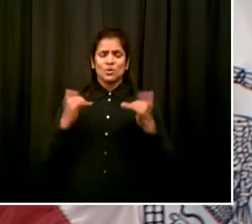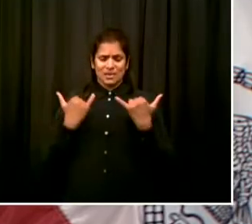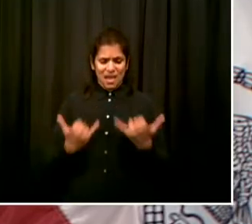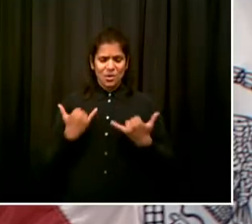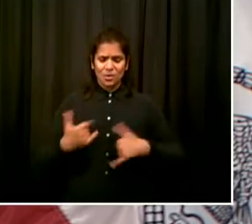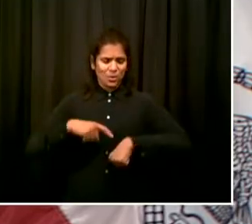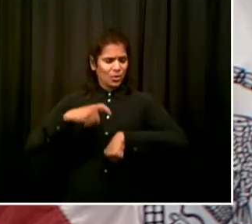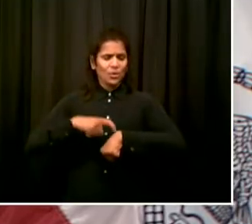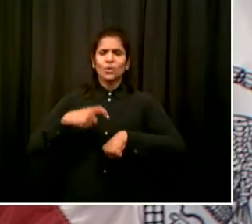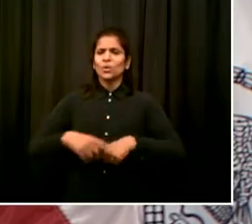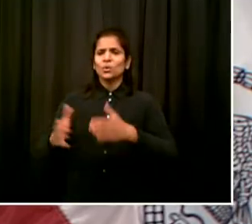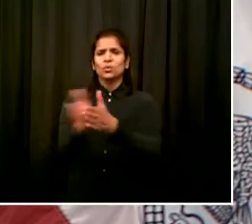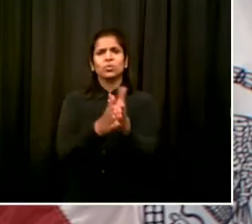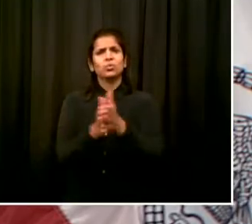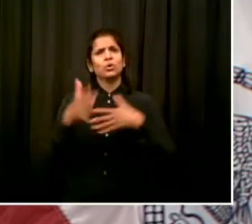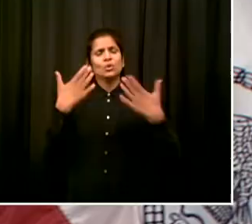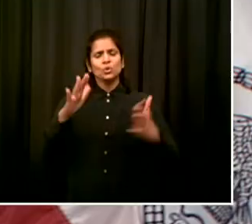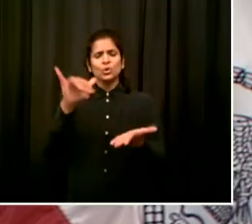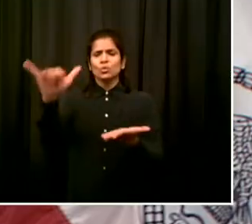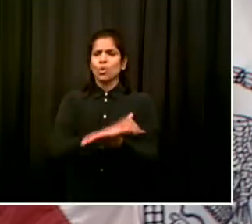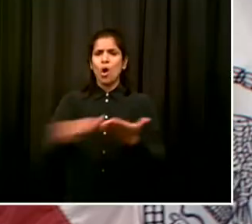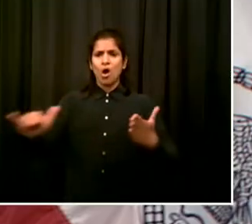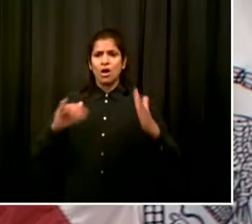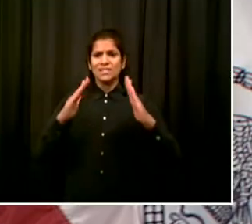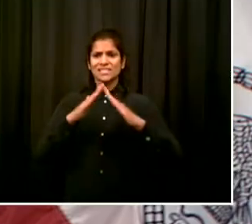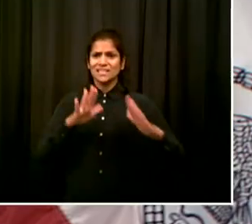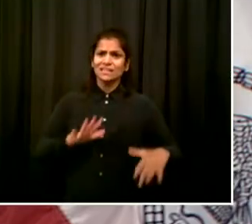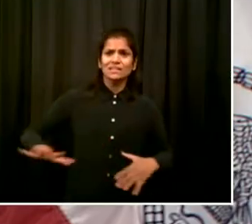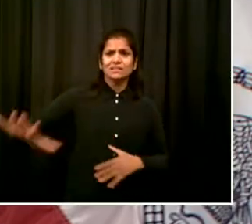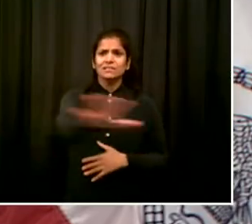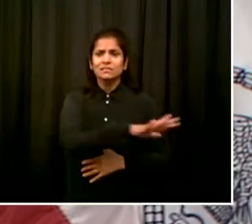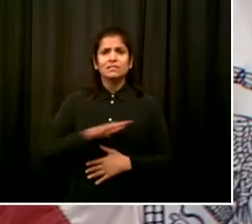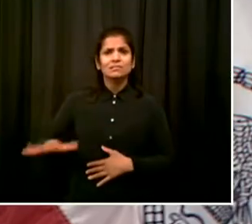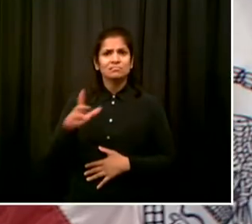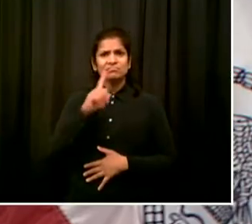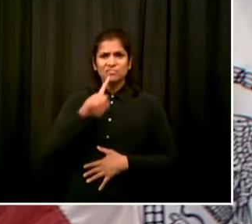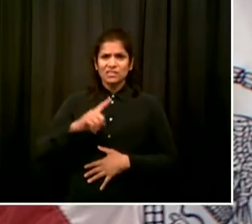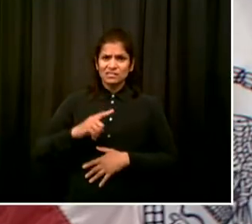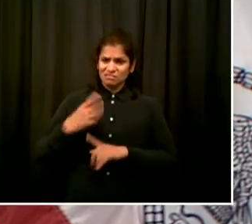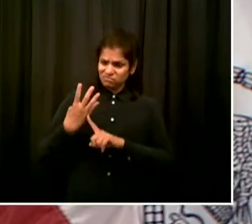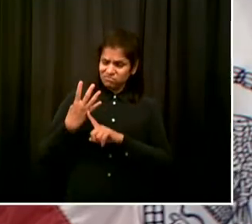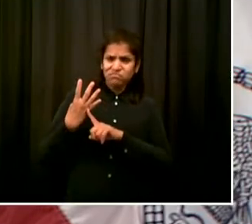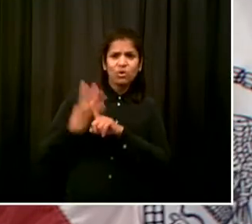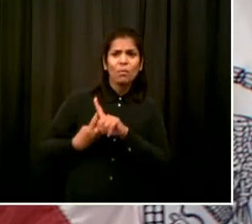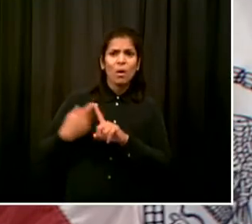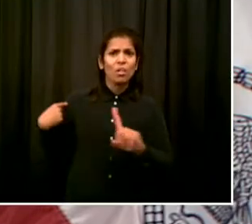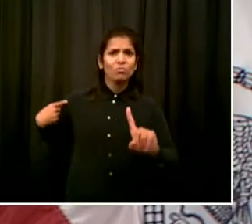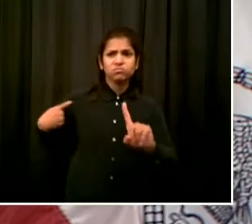PIVOTAL TIME IN OUR CYIT'S HISTORY AND WE HAVE COME TO THIS LAST FOR U MONTHS AND